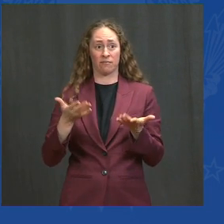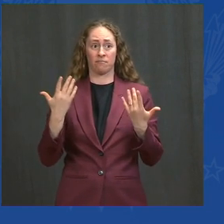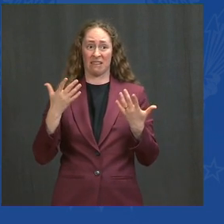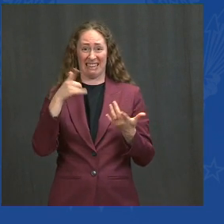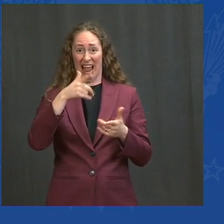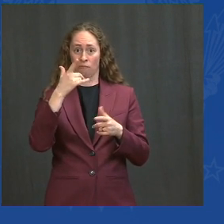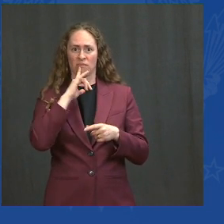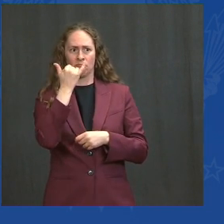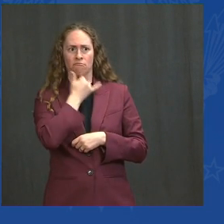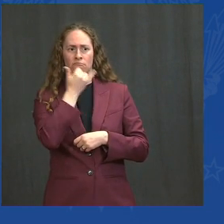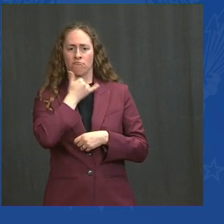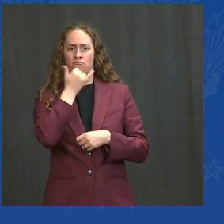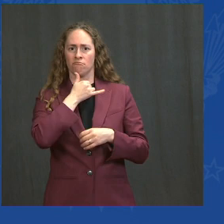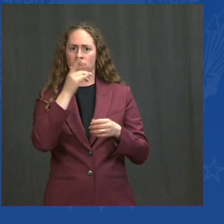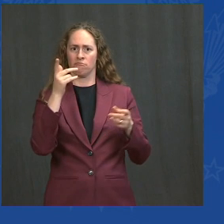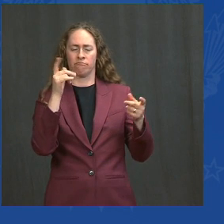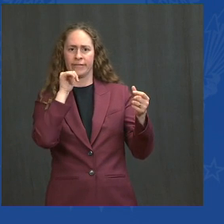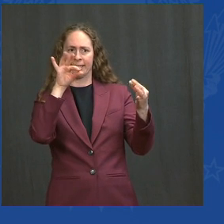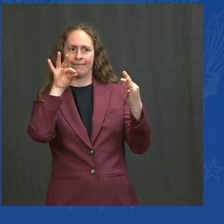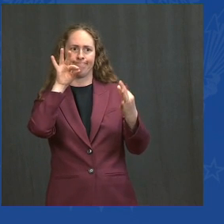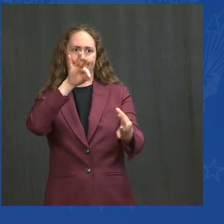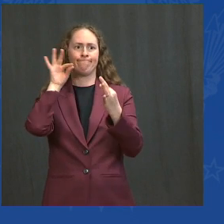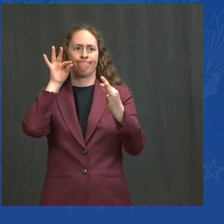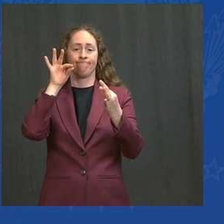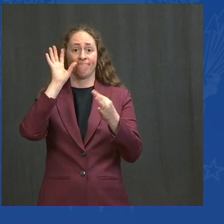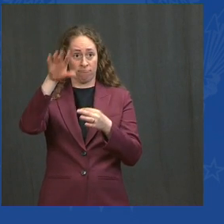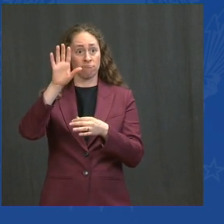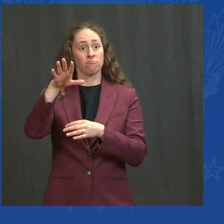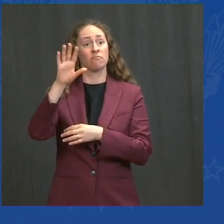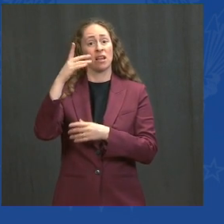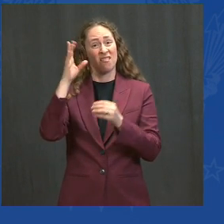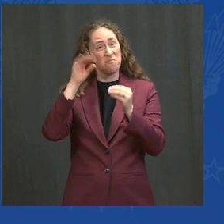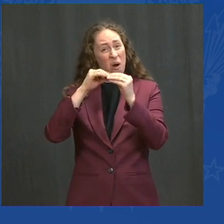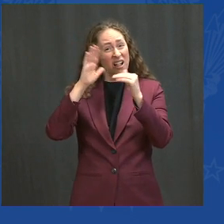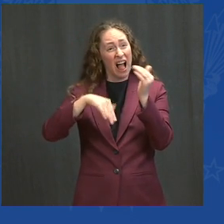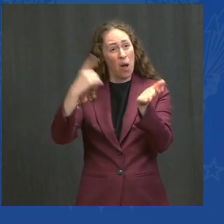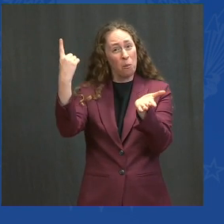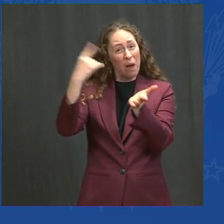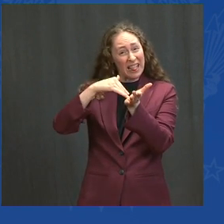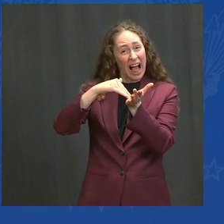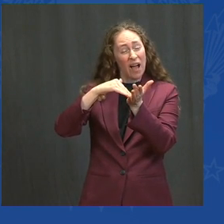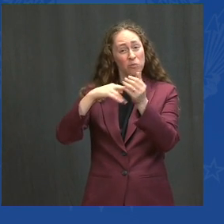One thousand just in Wisconsin. And I'm not -- that doesn't make Wisconsin better or worse;